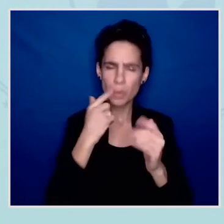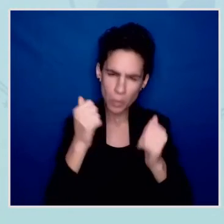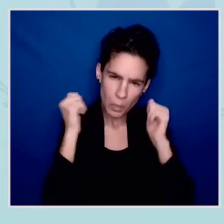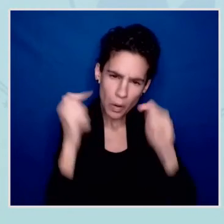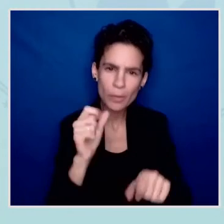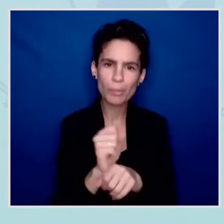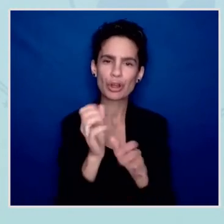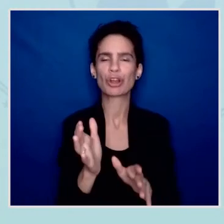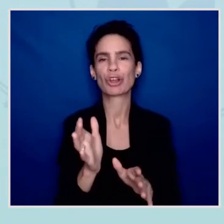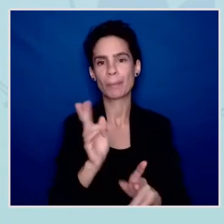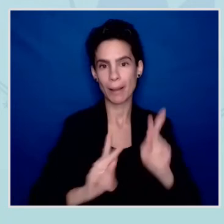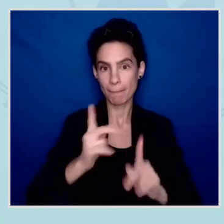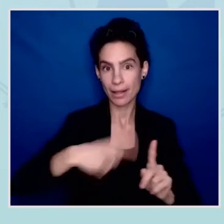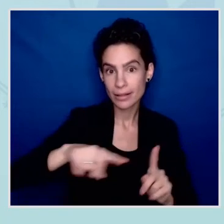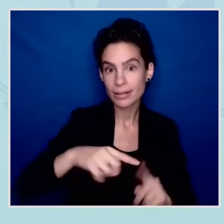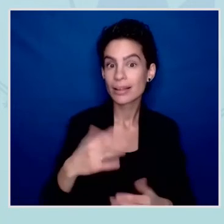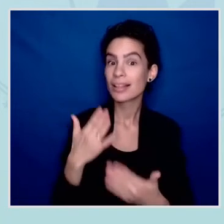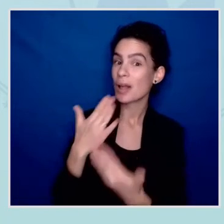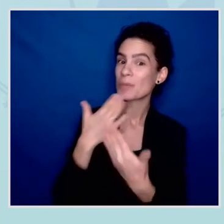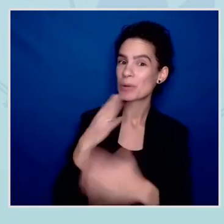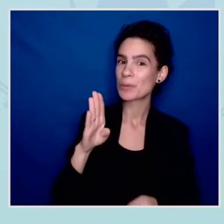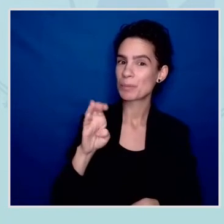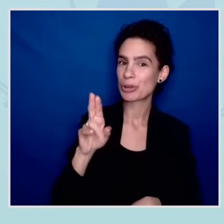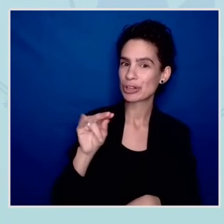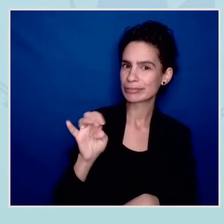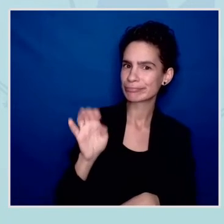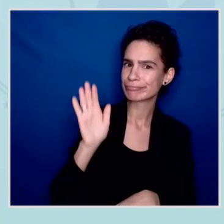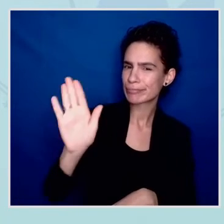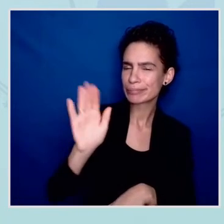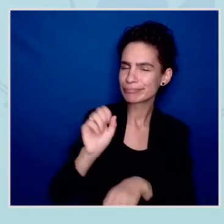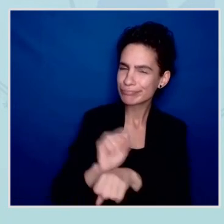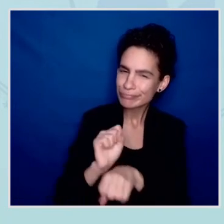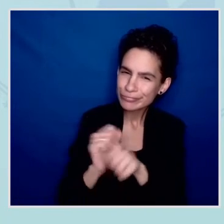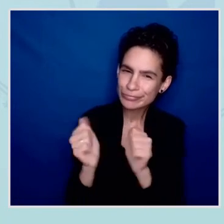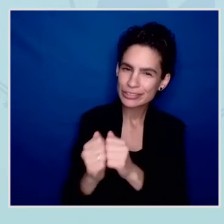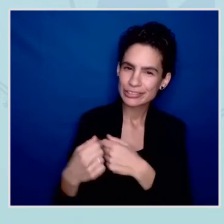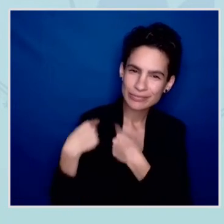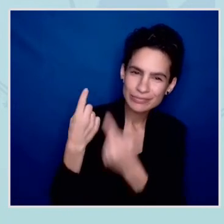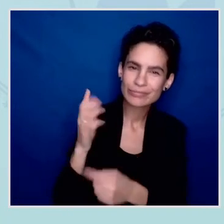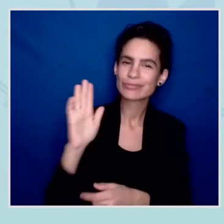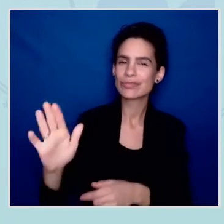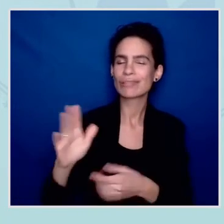WOMEN WHO FEEL FORGOTTEN AND LEFT BEHIND IN THIS ECONOMY, WE AGREED WE WILL WORK CLOSELY ON OUR SHARED AGENDA, INCREASING